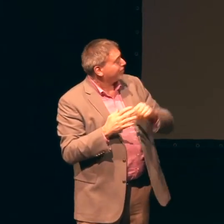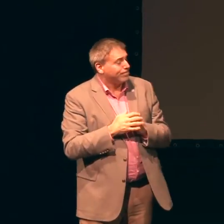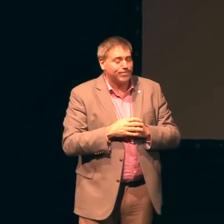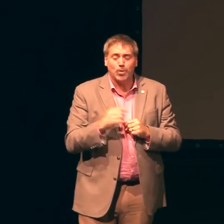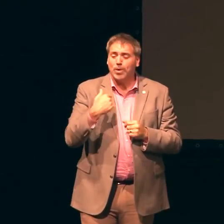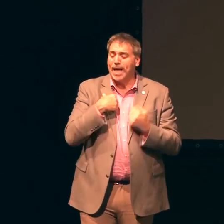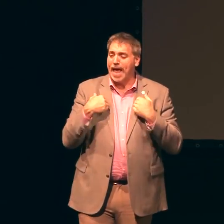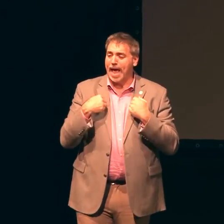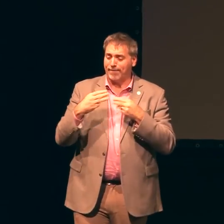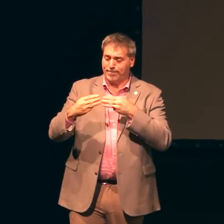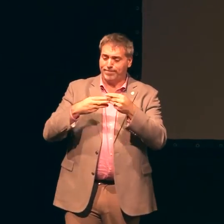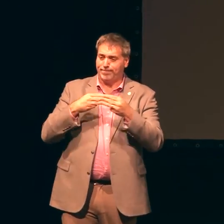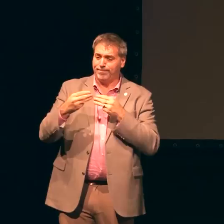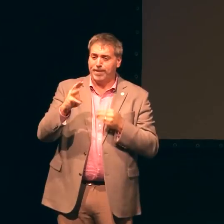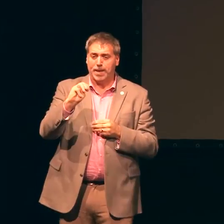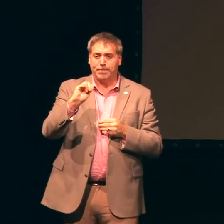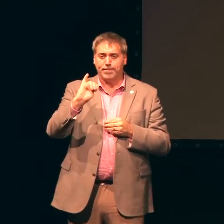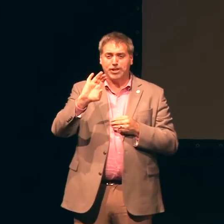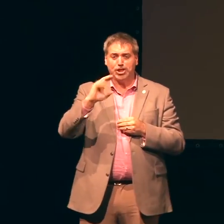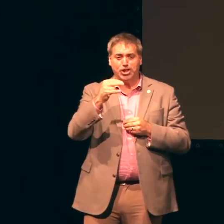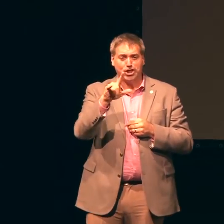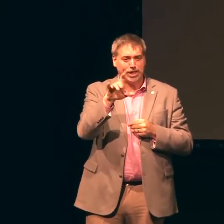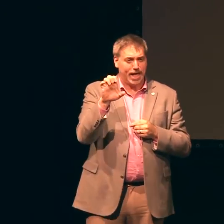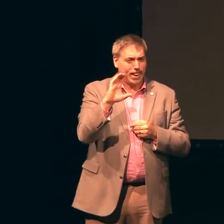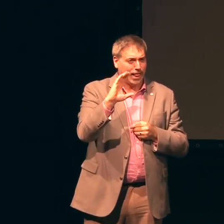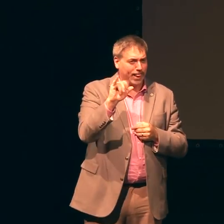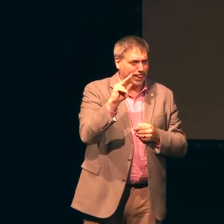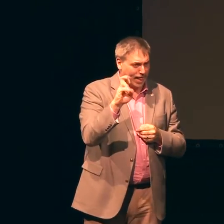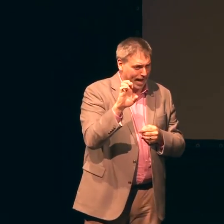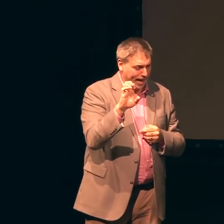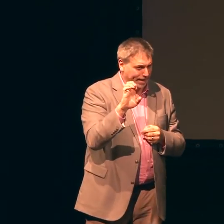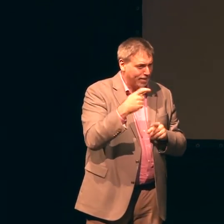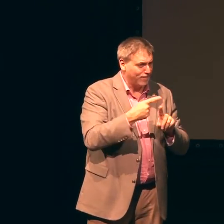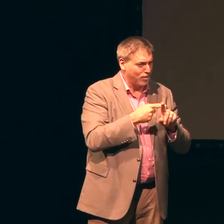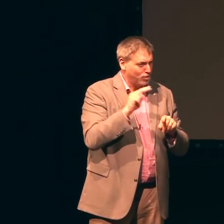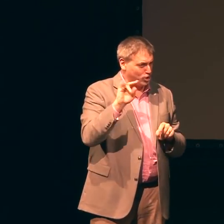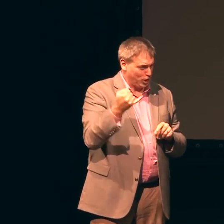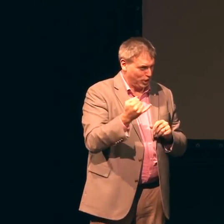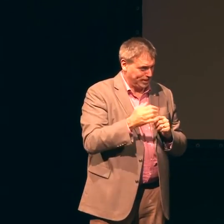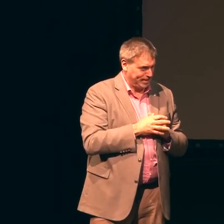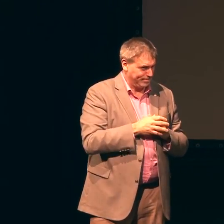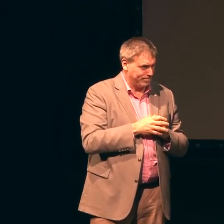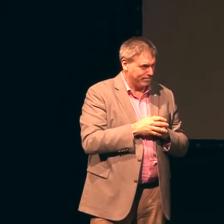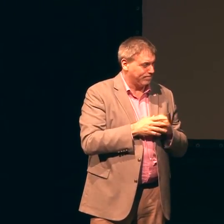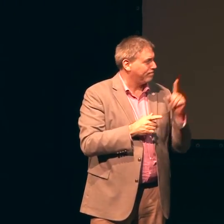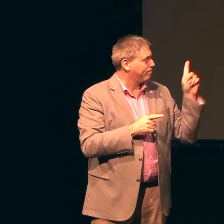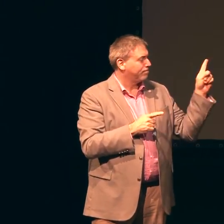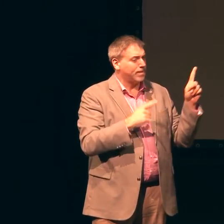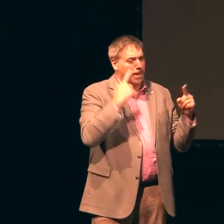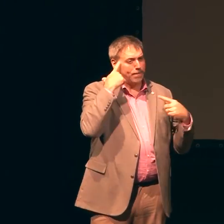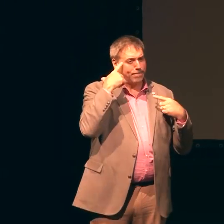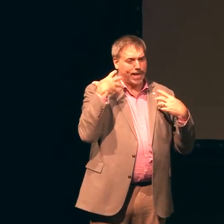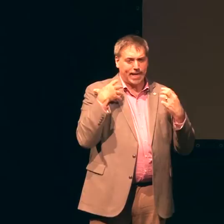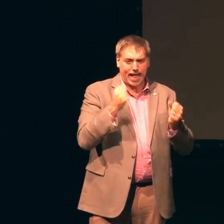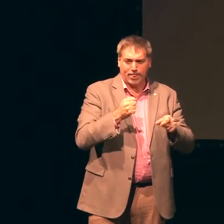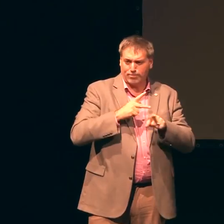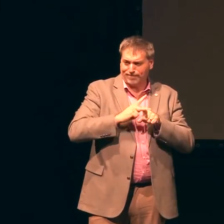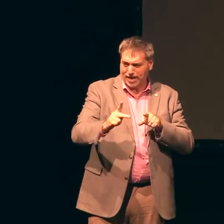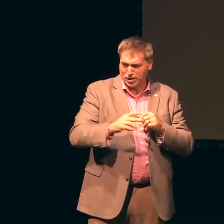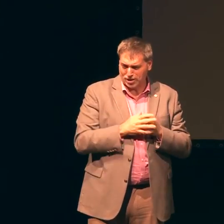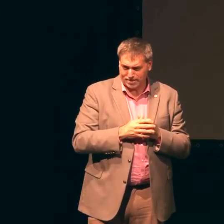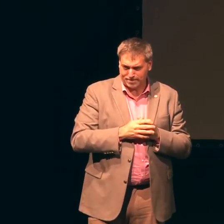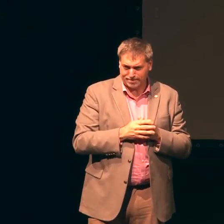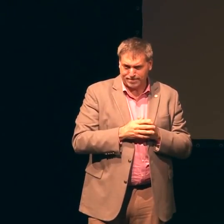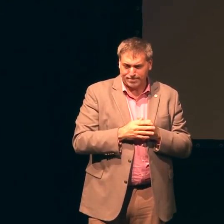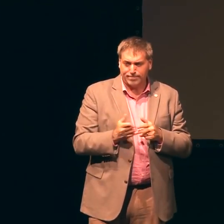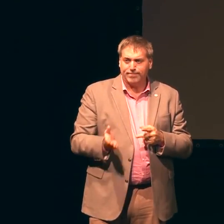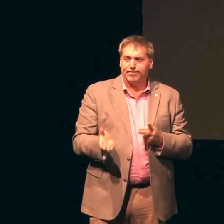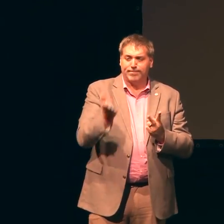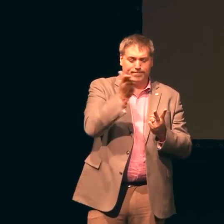event. So, region 1. We have Michelle Cline from New Jersey, she is a mental health